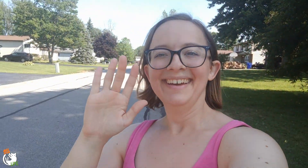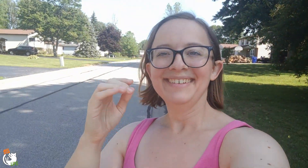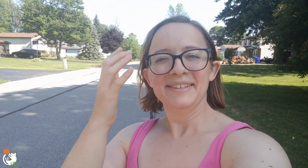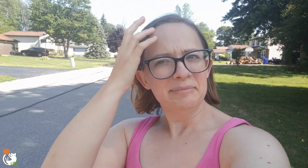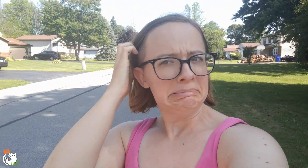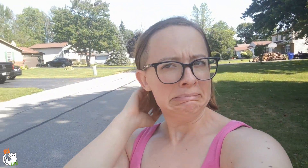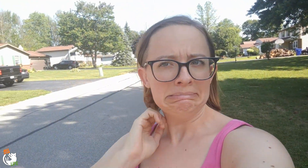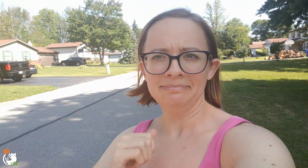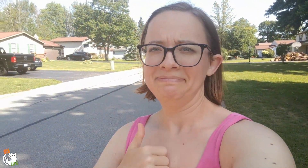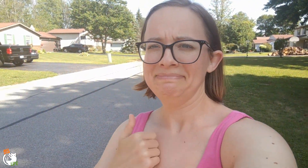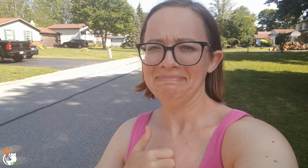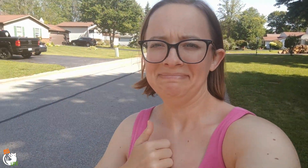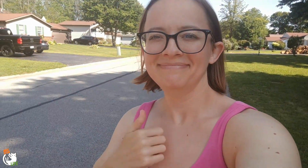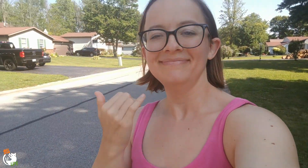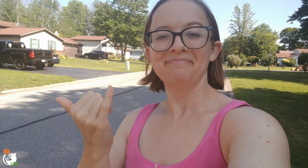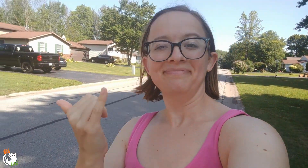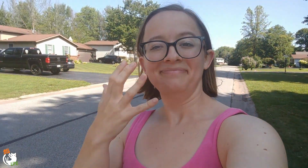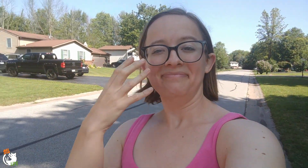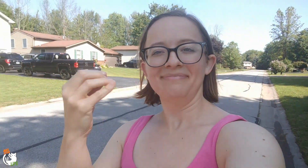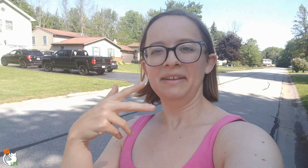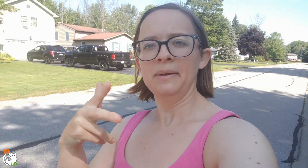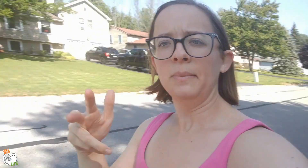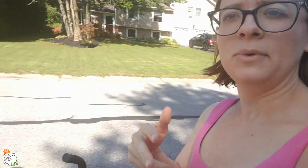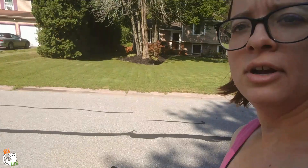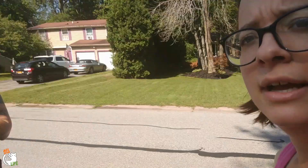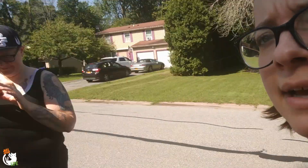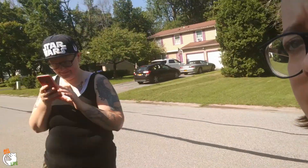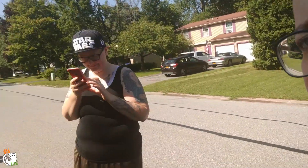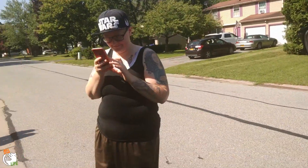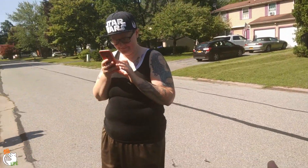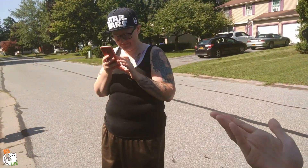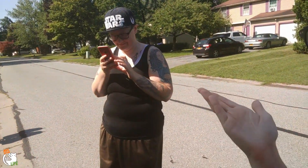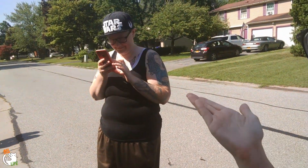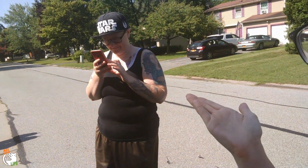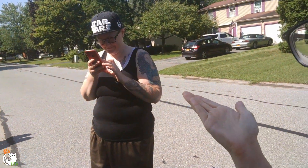Hey, oh, sorry about that. We are out taking a walk.